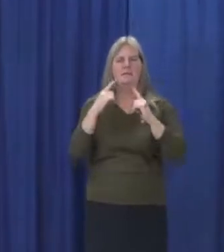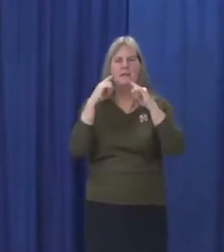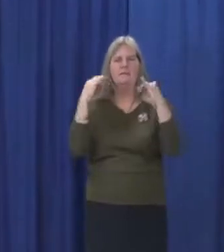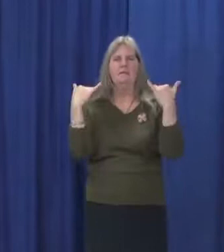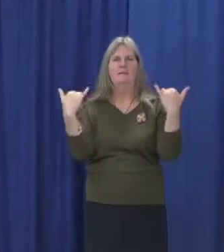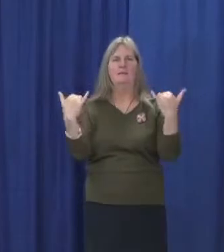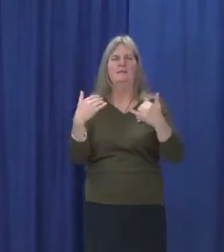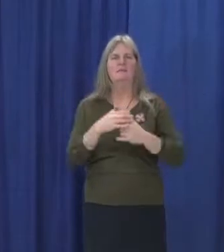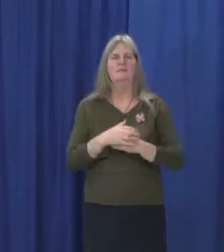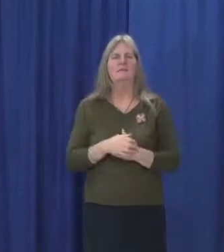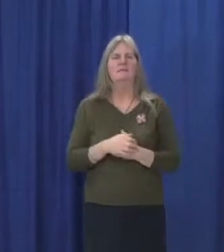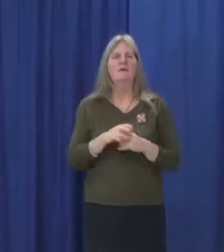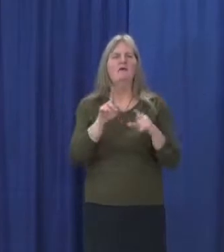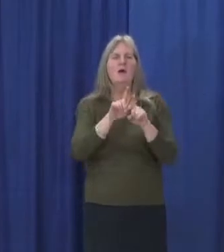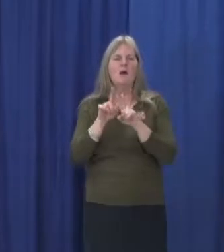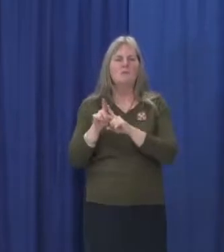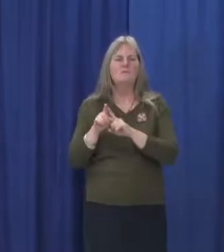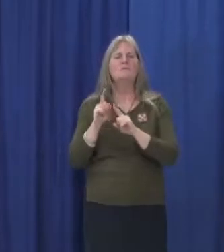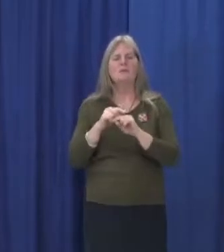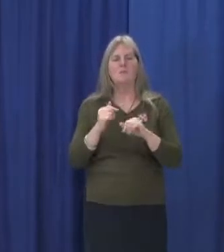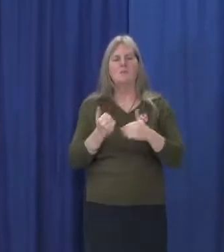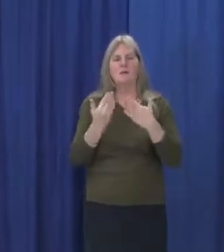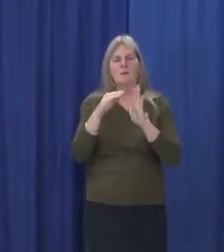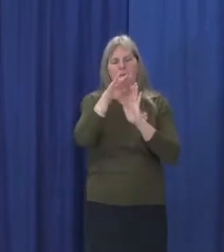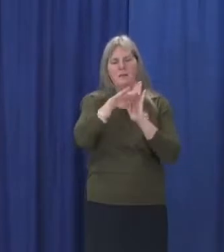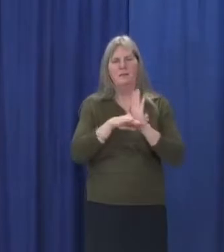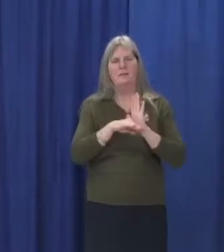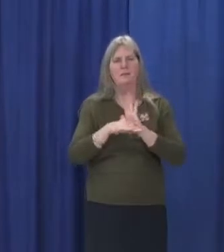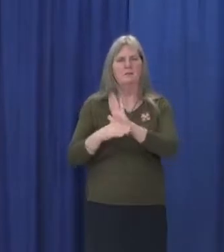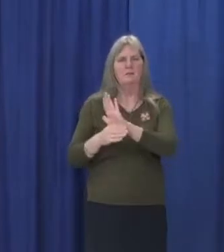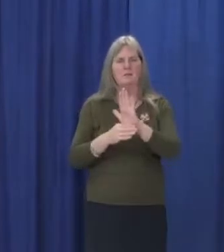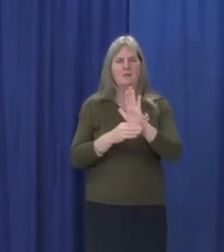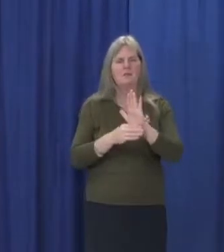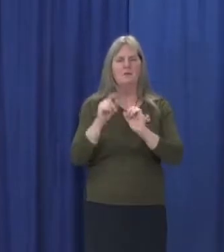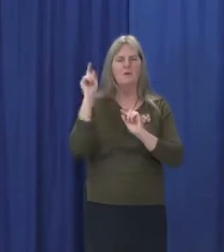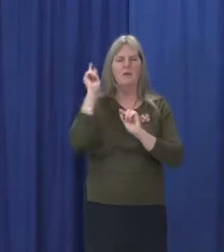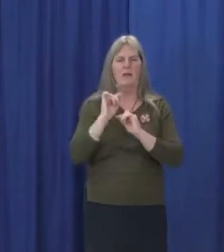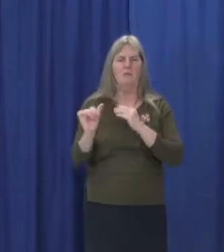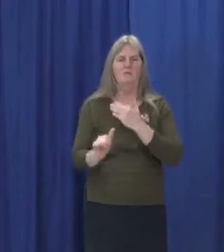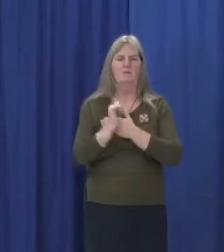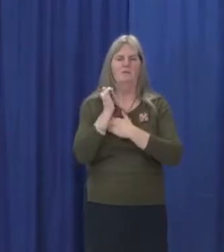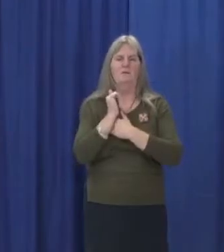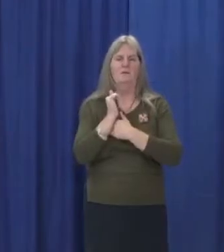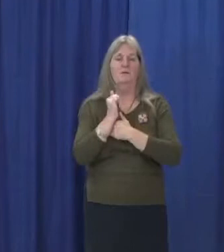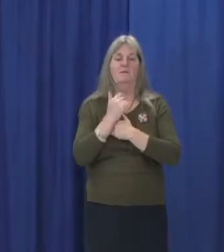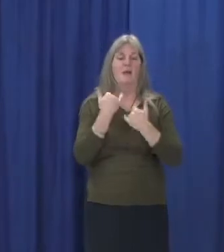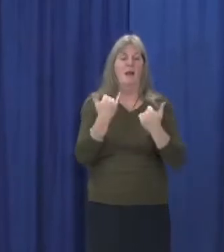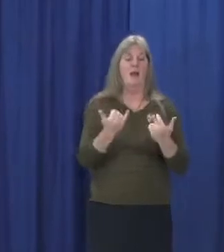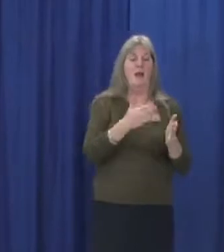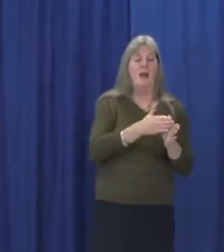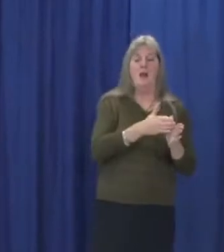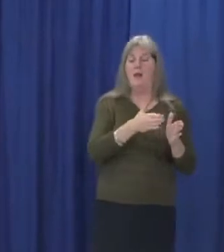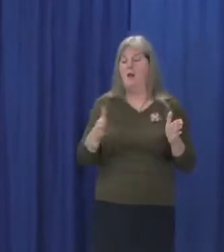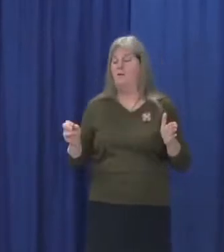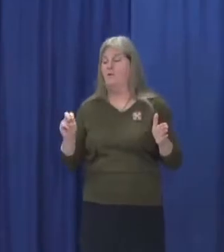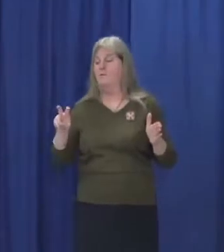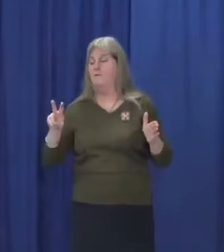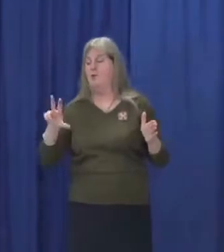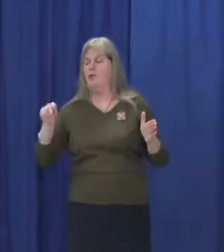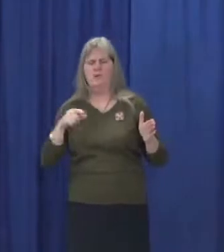we've announced as well as several recommendation she will be making to minimize risk between now and November 30th